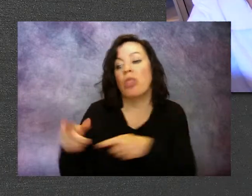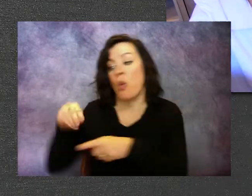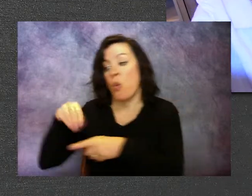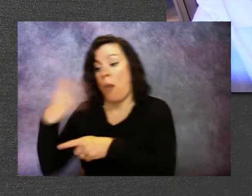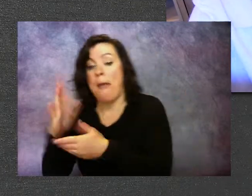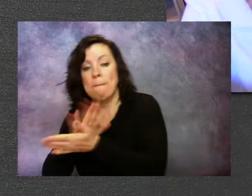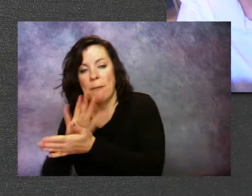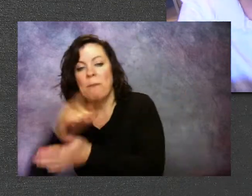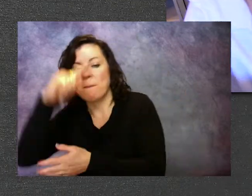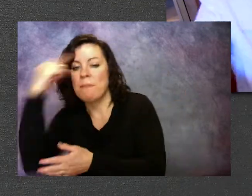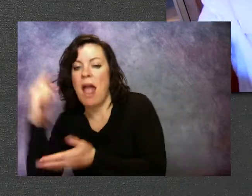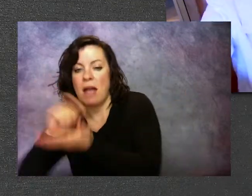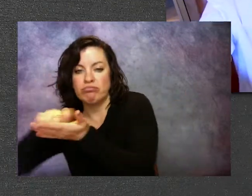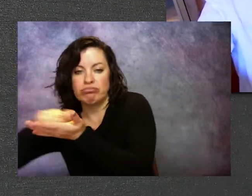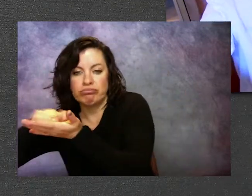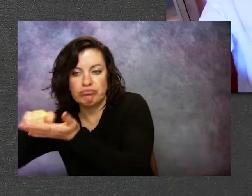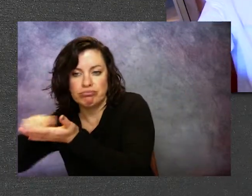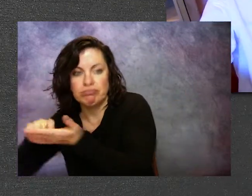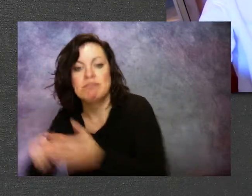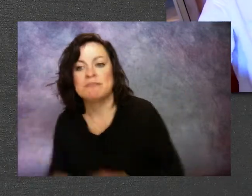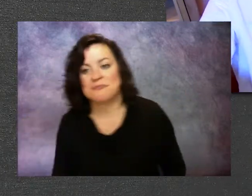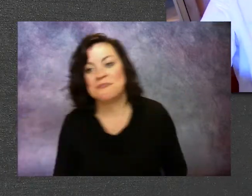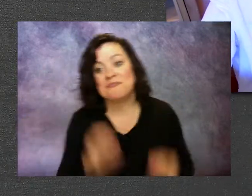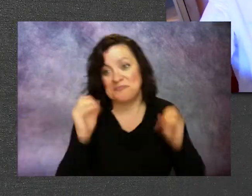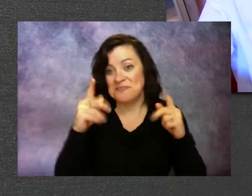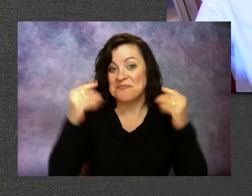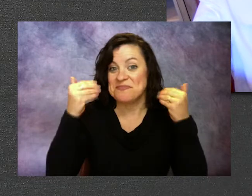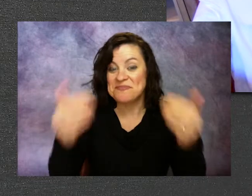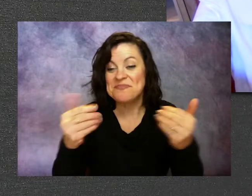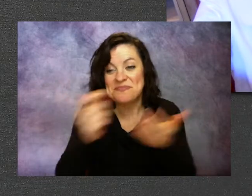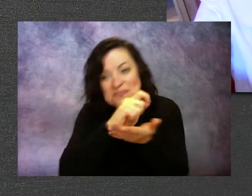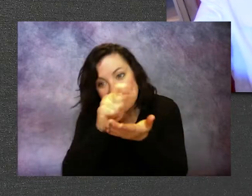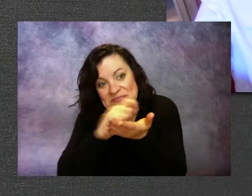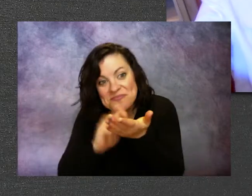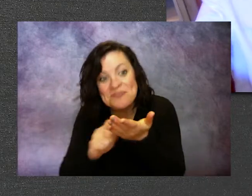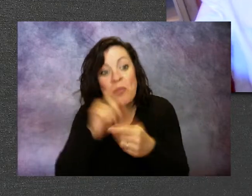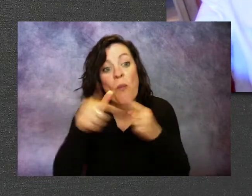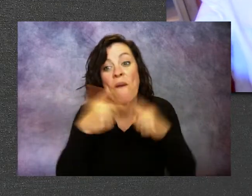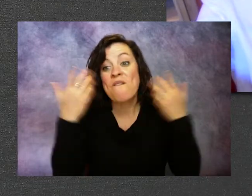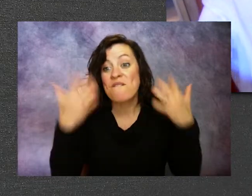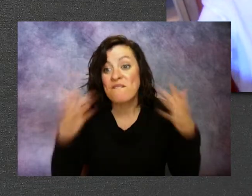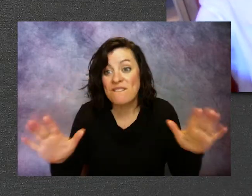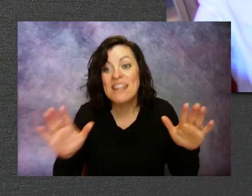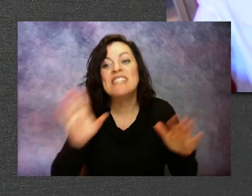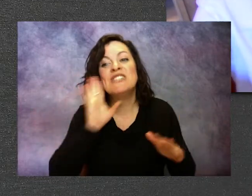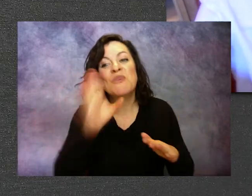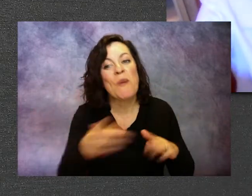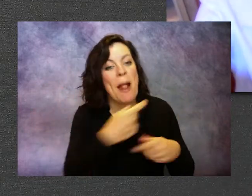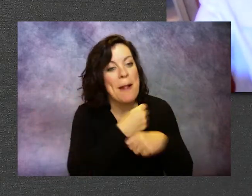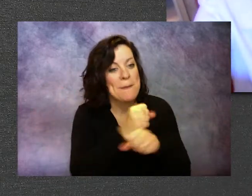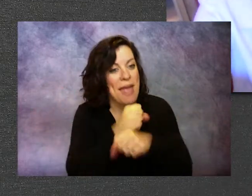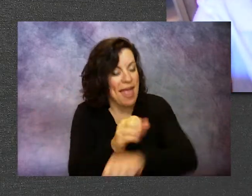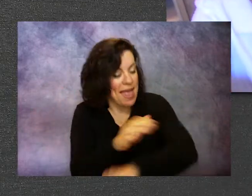I have mine done and you're just finishing up, right? Yup. So, finish up and in the next step, we're gonna add our little fur, okay? Yay.